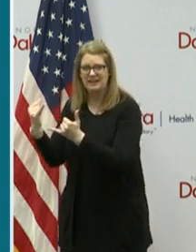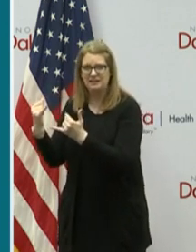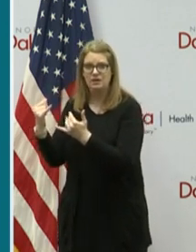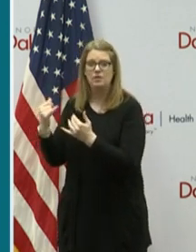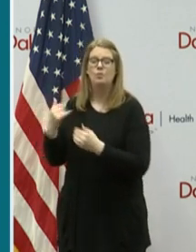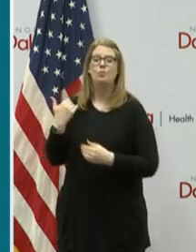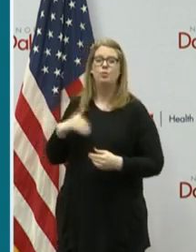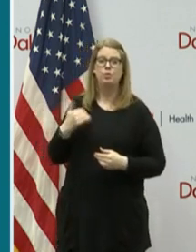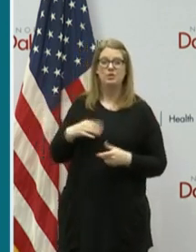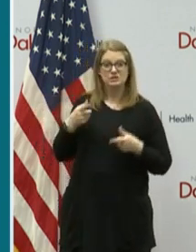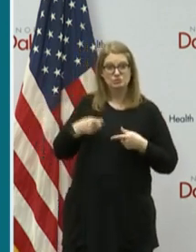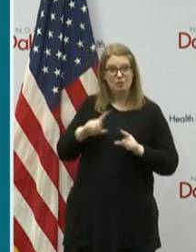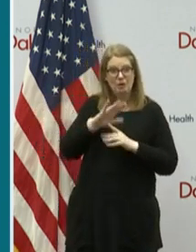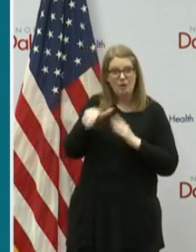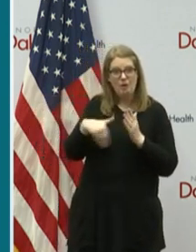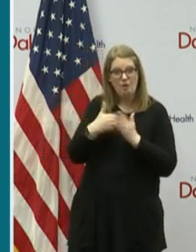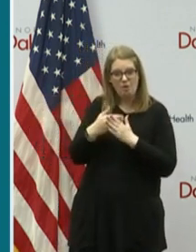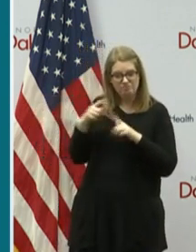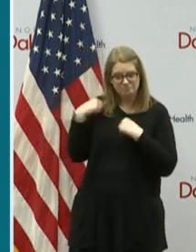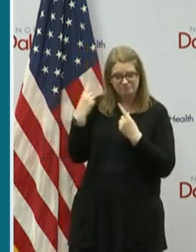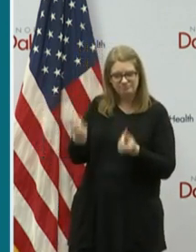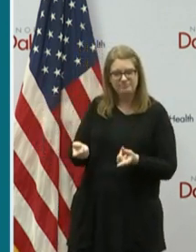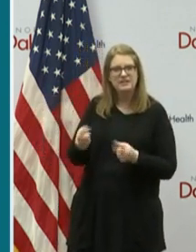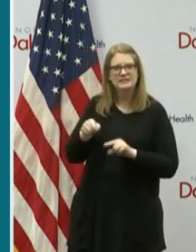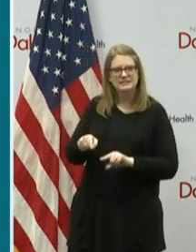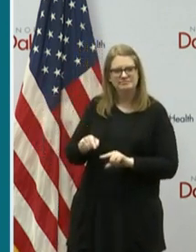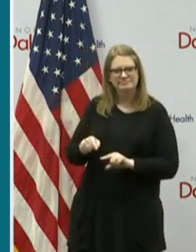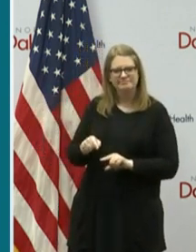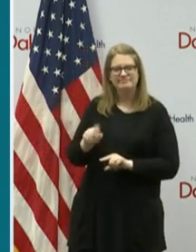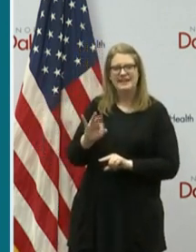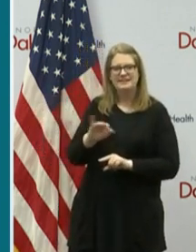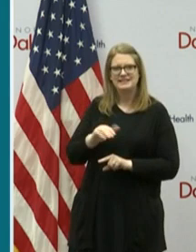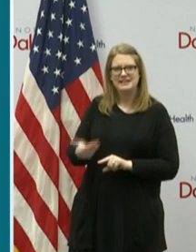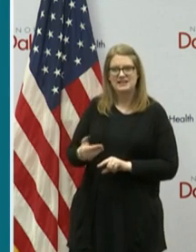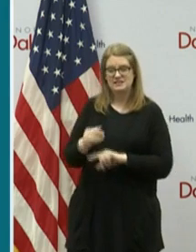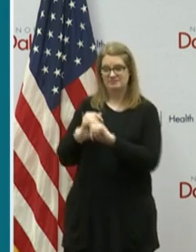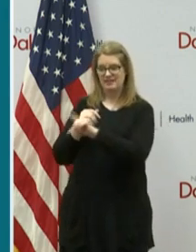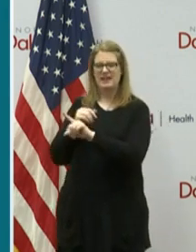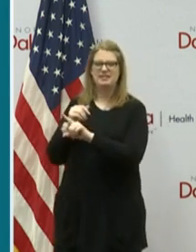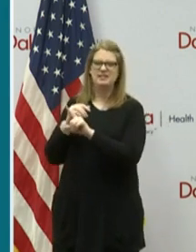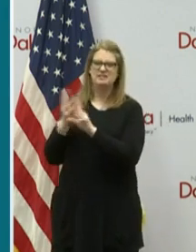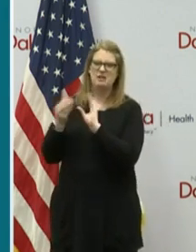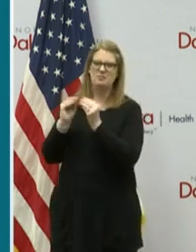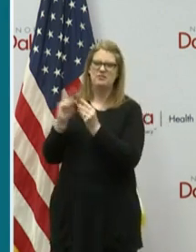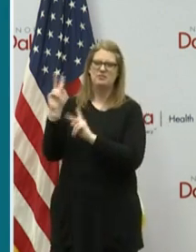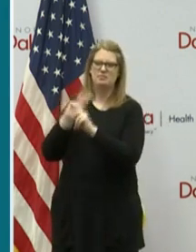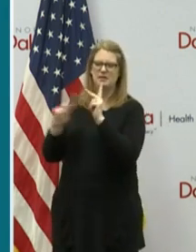THE COMPLICATING FACTORS BEING COVID-19. WE SEND OUR HEARTS OUT TO OUR NEIGHBORS IN MINNESOTA WHO HAD 18 DEATHS TO DATE IN THE STATE. WE ONLY HAD 19 DURING OUR WHOLE